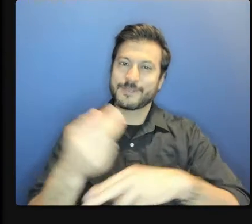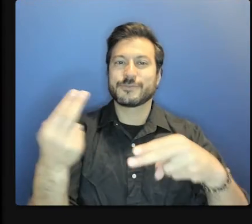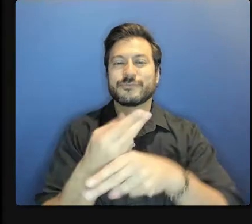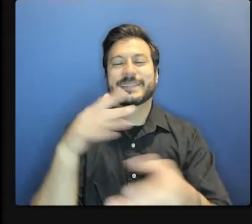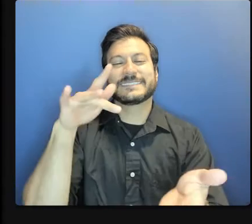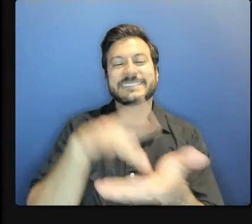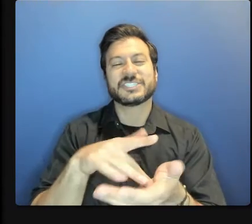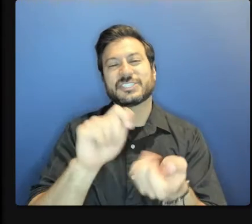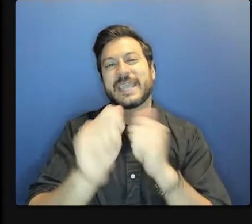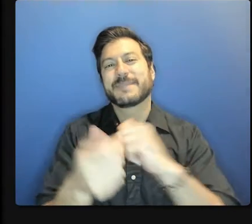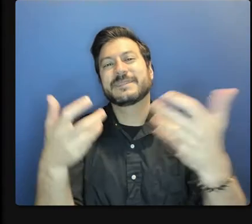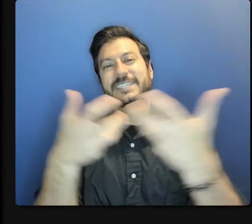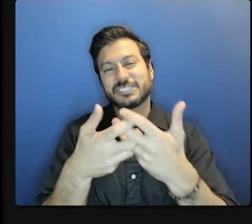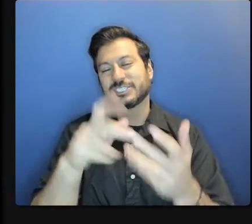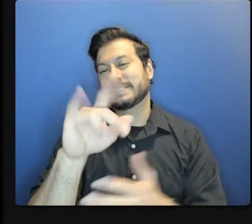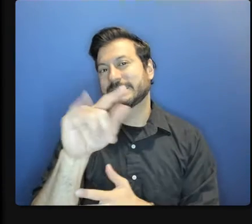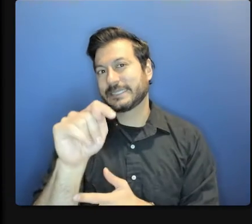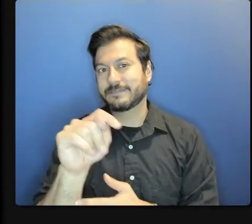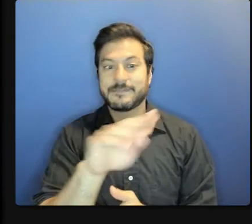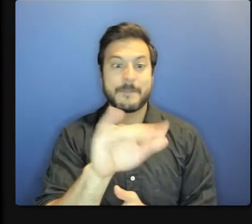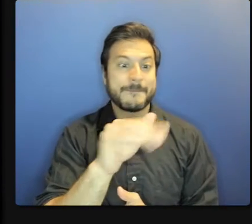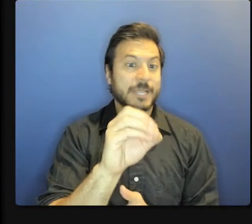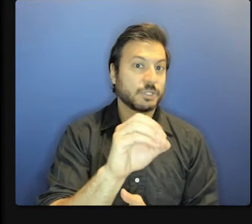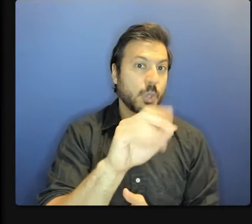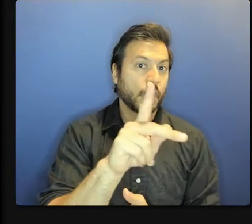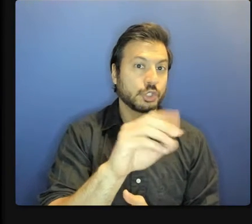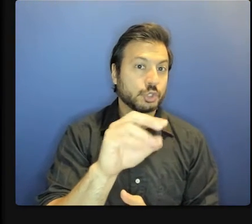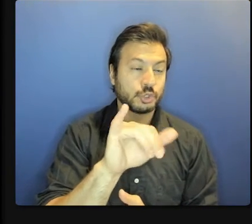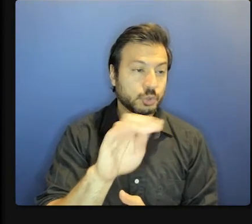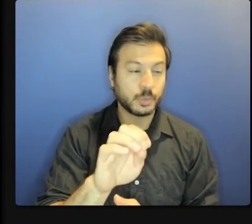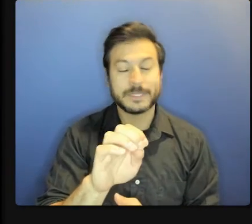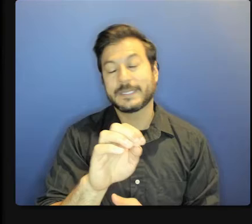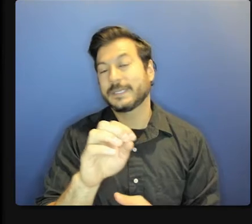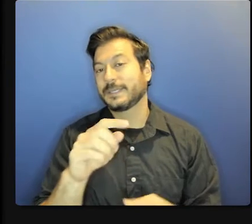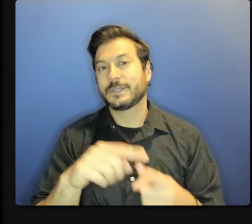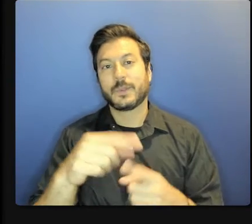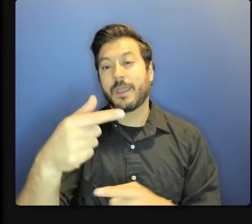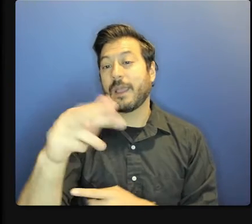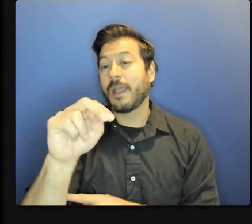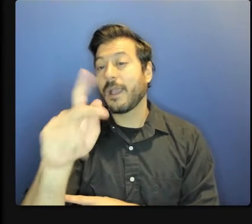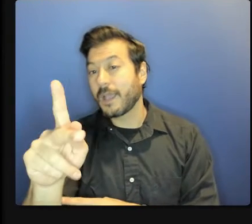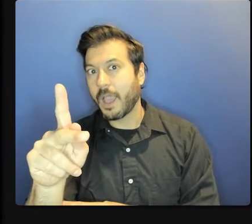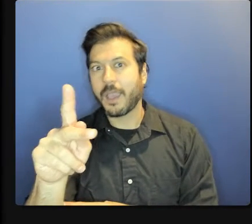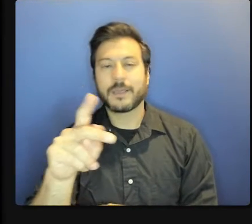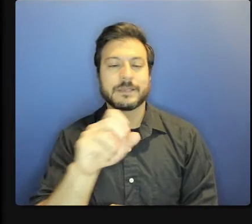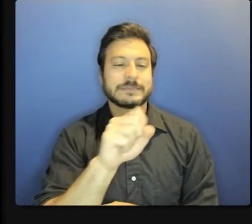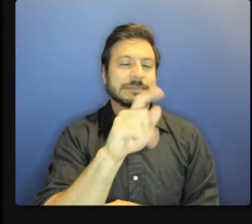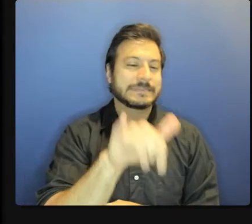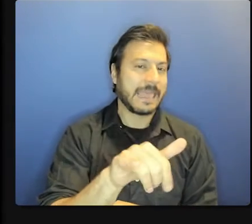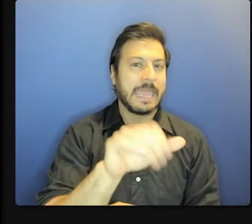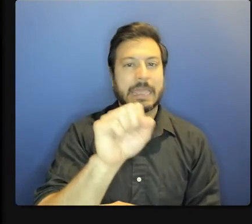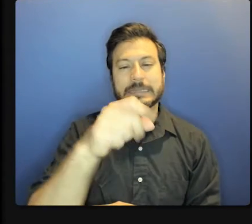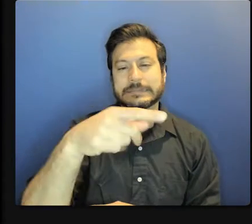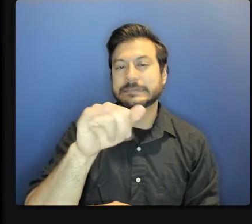using the Touch Adaptation Kit. Games ranging from Banjo-Kazooie to Empire of Sin, The Gunk and Slay the Spire.